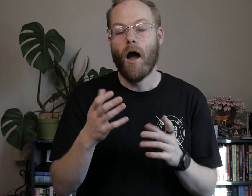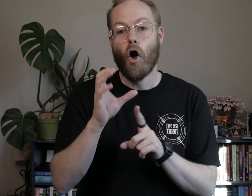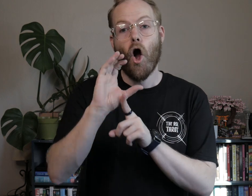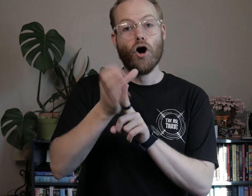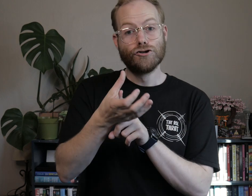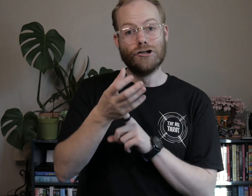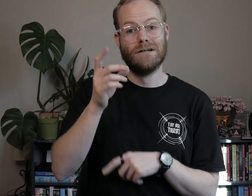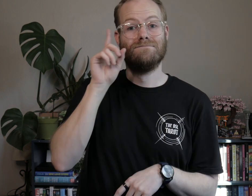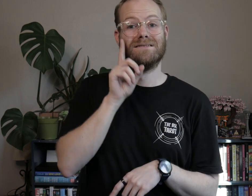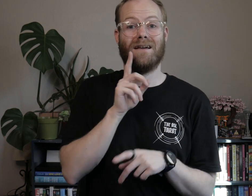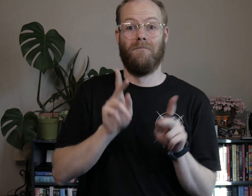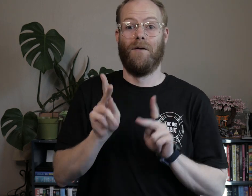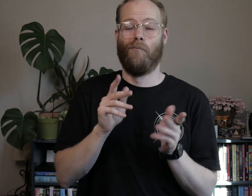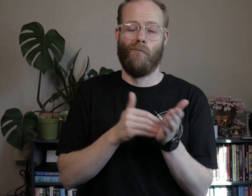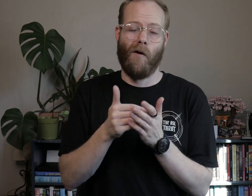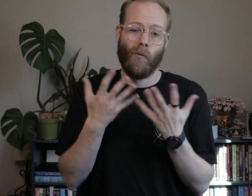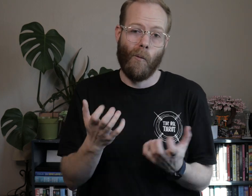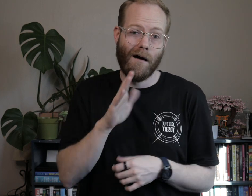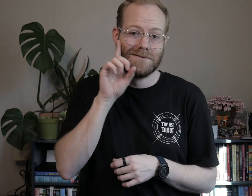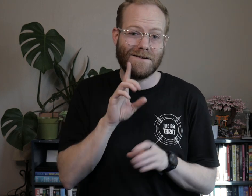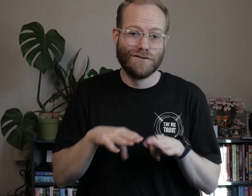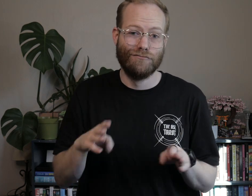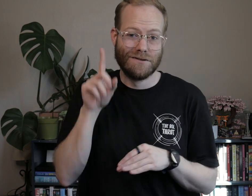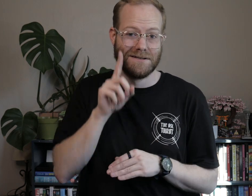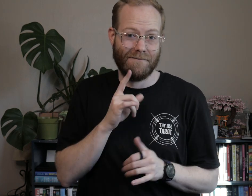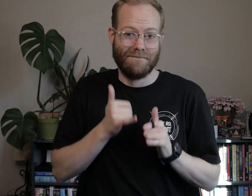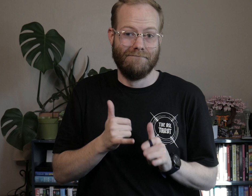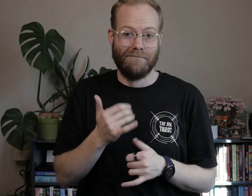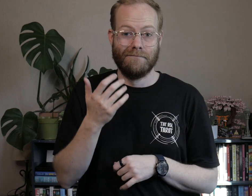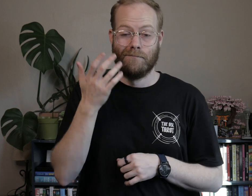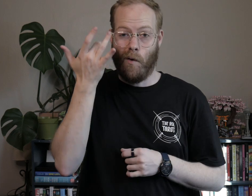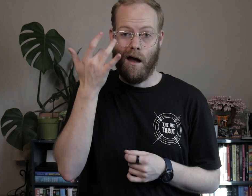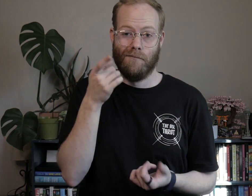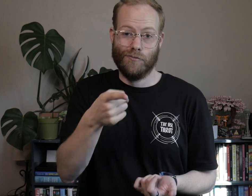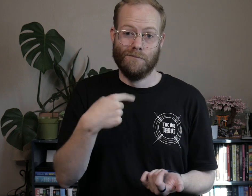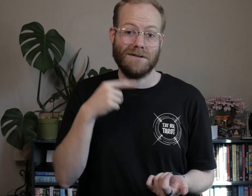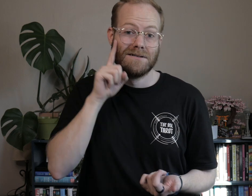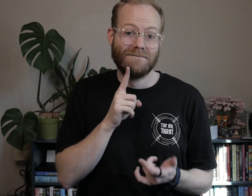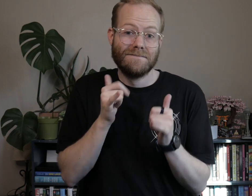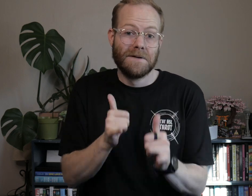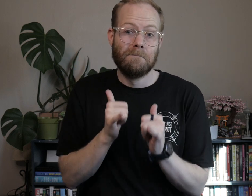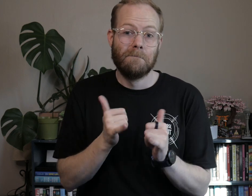Culturally, Deaf people are often going to want their children to be Deaf like them, because you me deaf same.